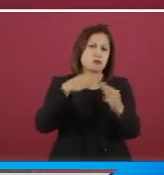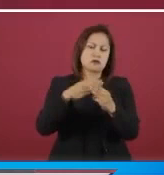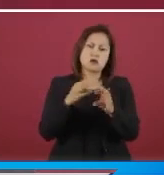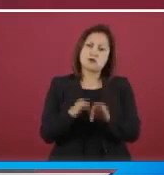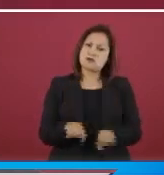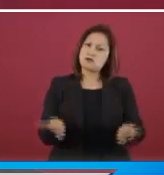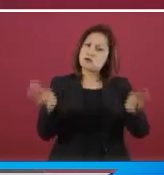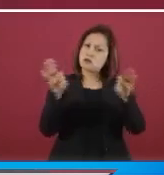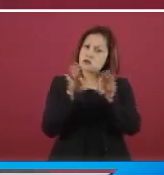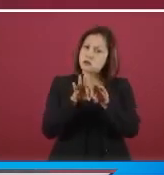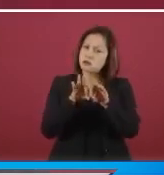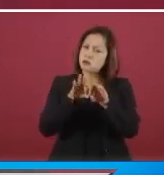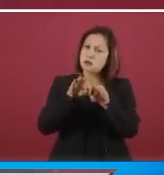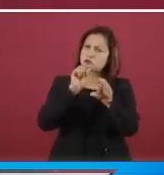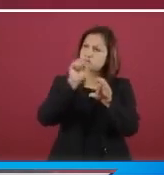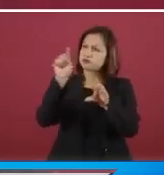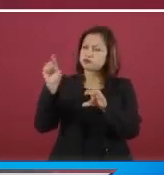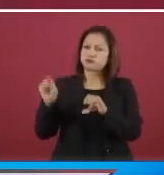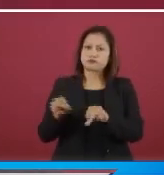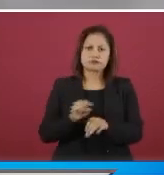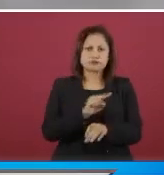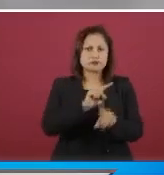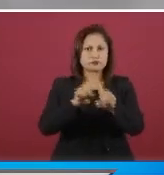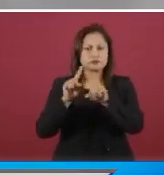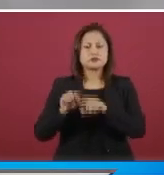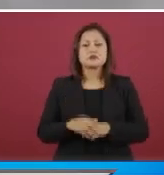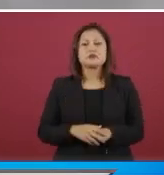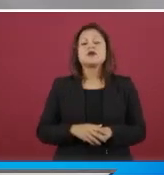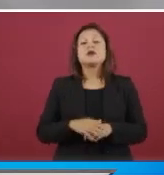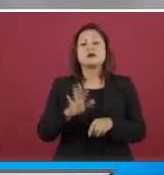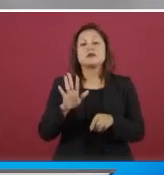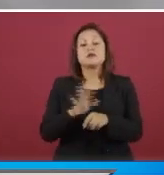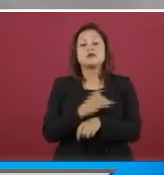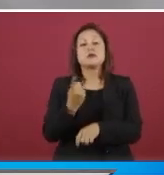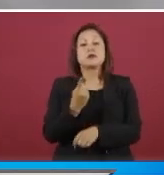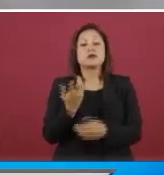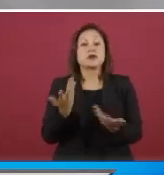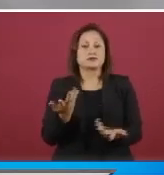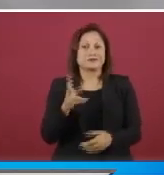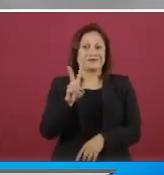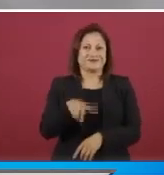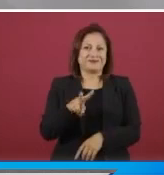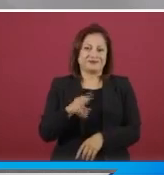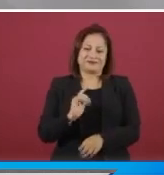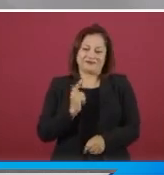Despite the existence of hate messages on social networks it is better to have freedom of expression to censor